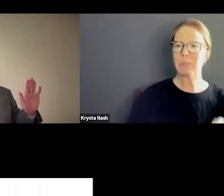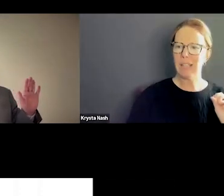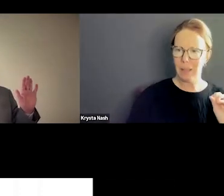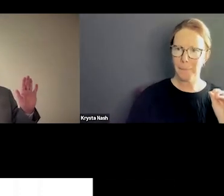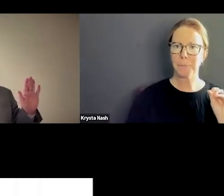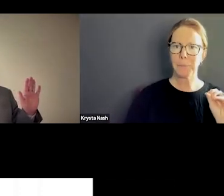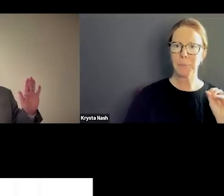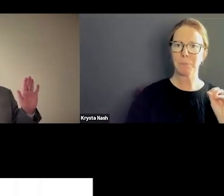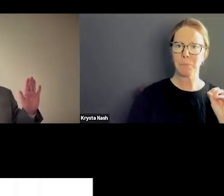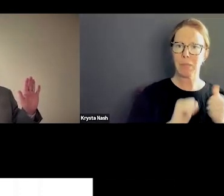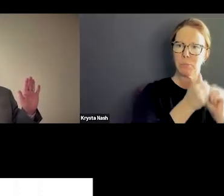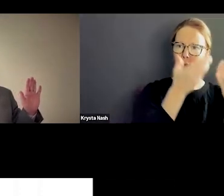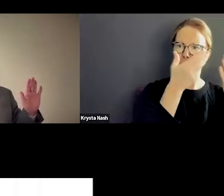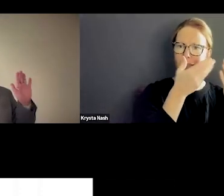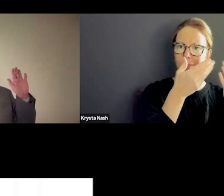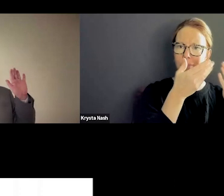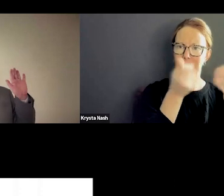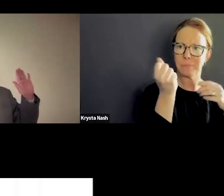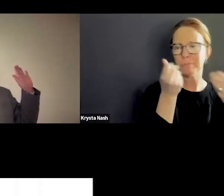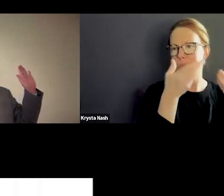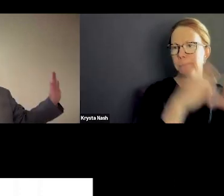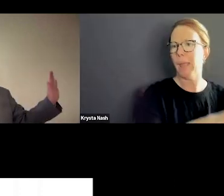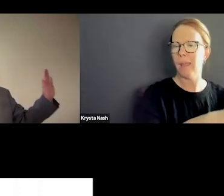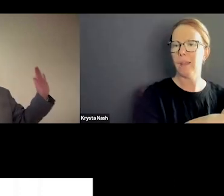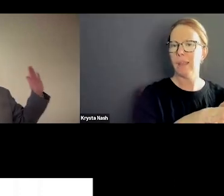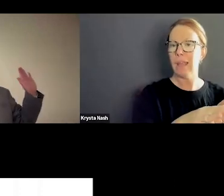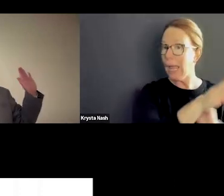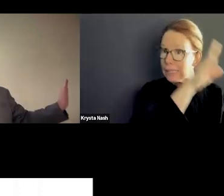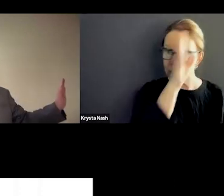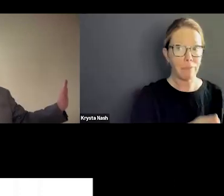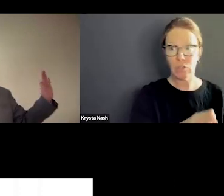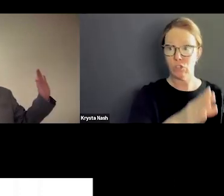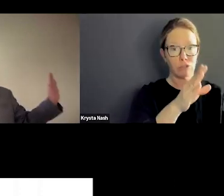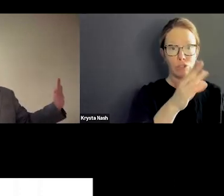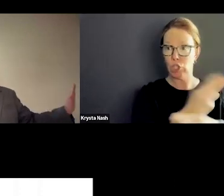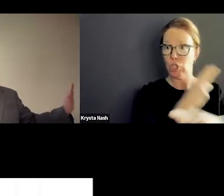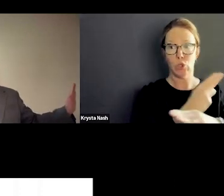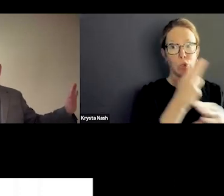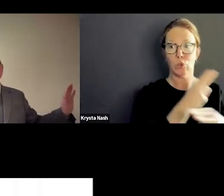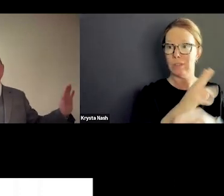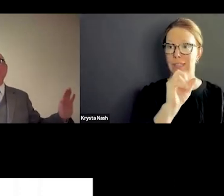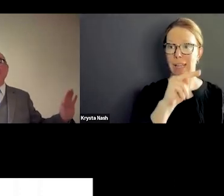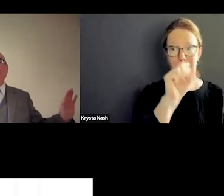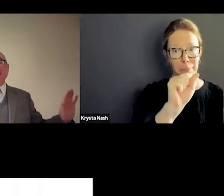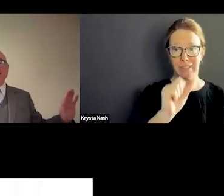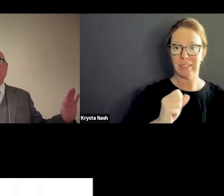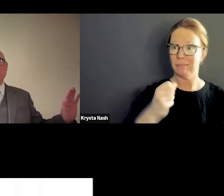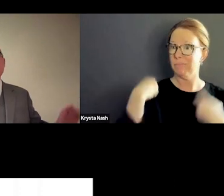get sports betting. Participants had never had didn't report any cannabis use in the past year and 50% did.